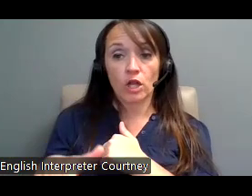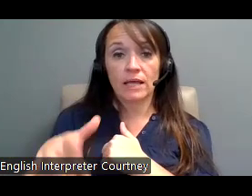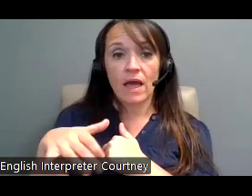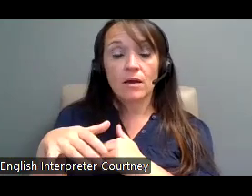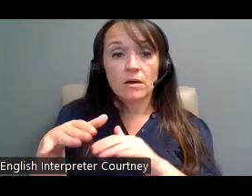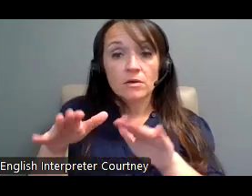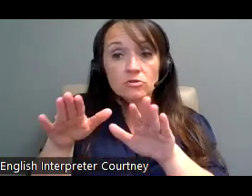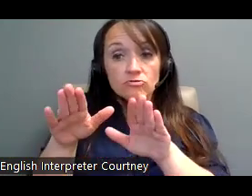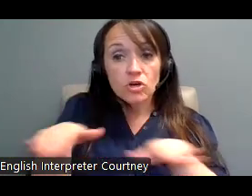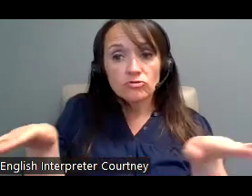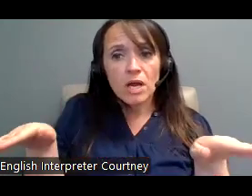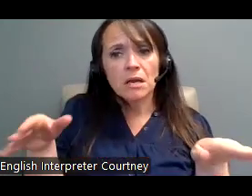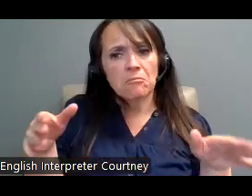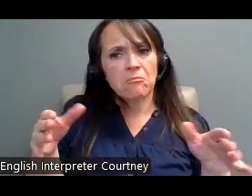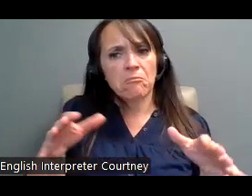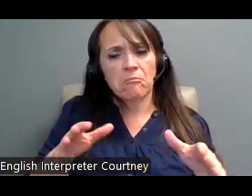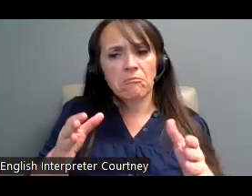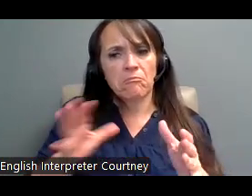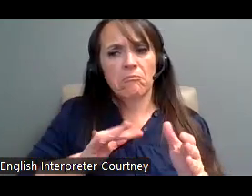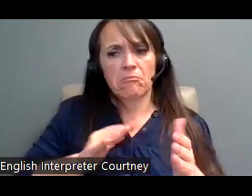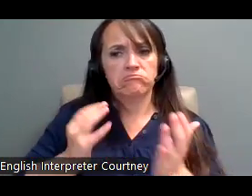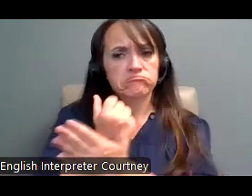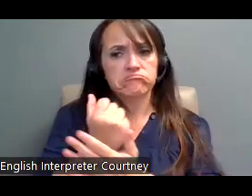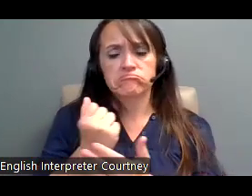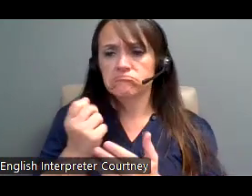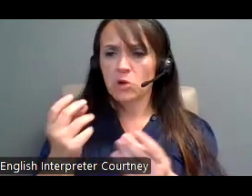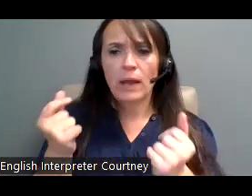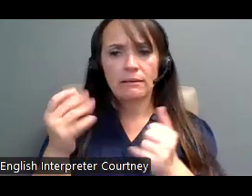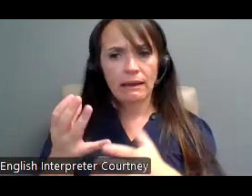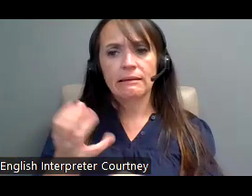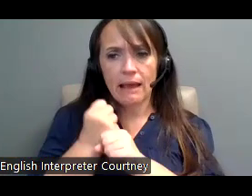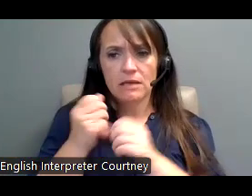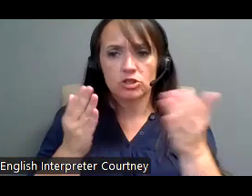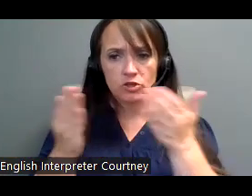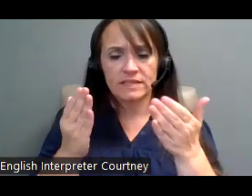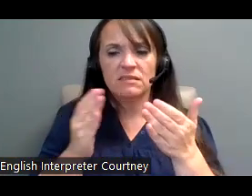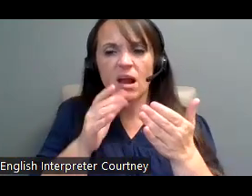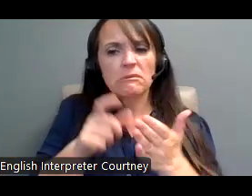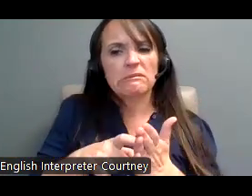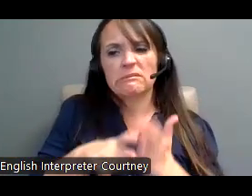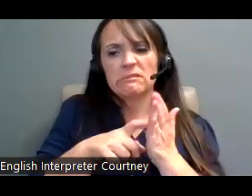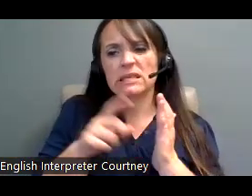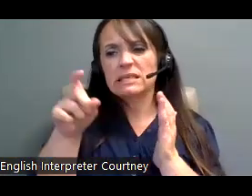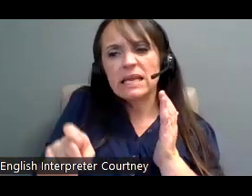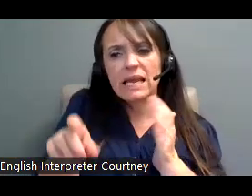should be able to get services without having to go on to a waiver. There are situations that some